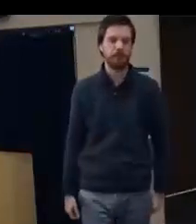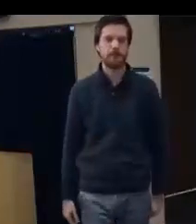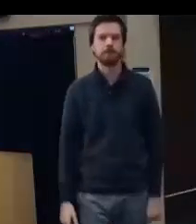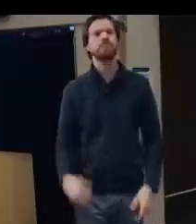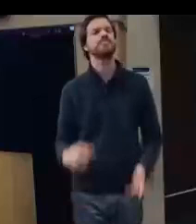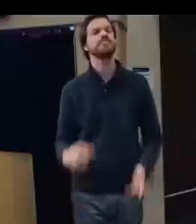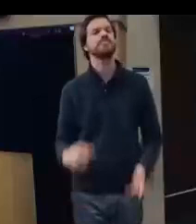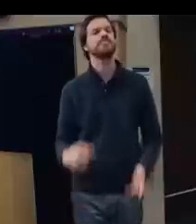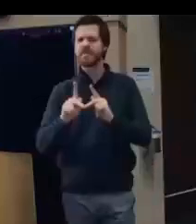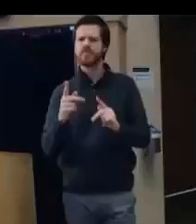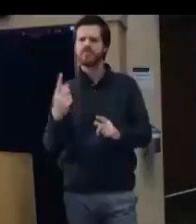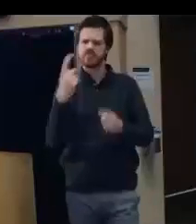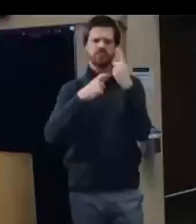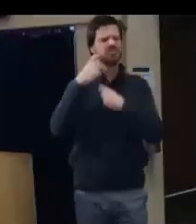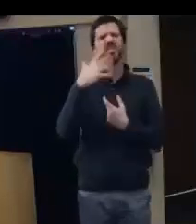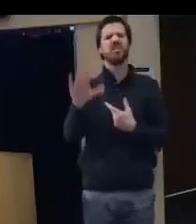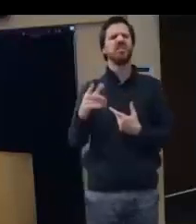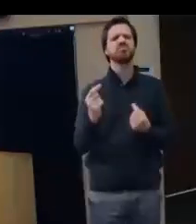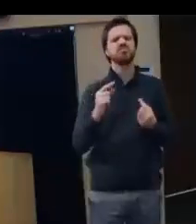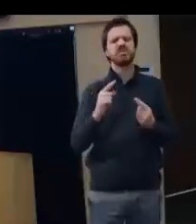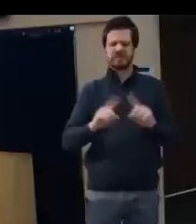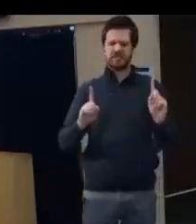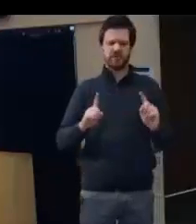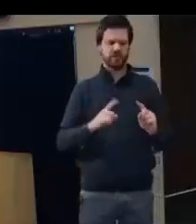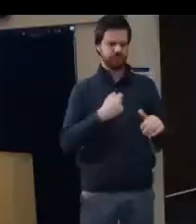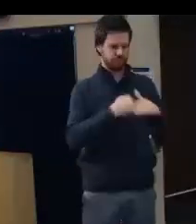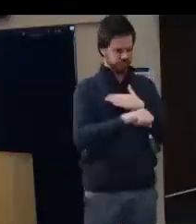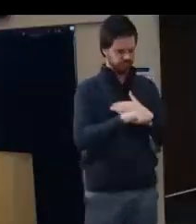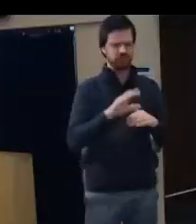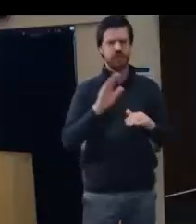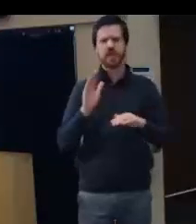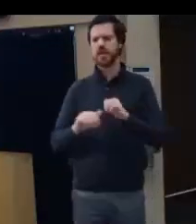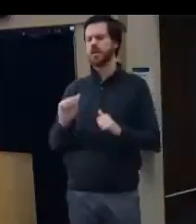sometimes people ask me what is different about congenital heart disease to acquired heart disease